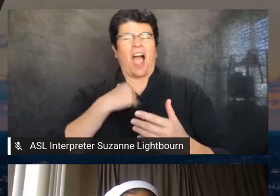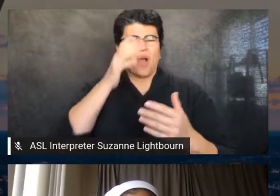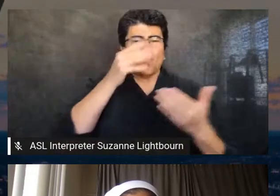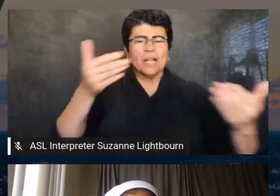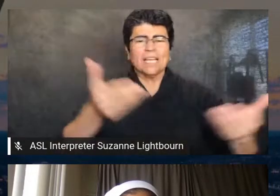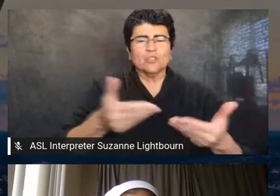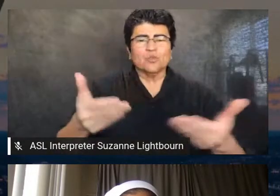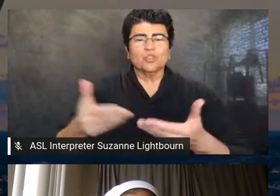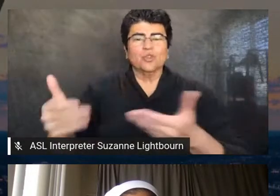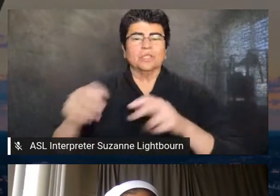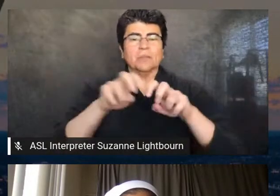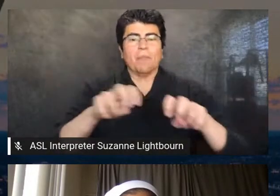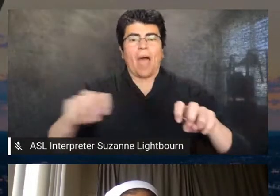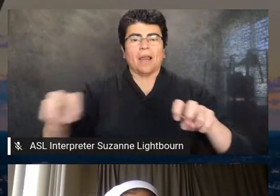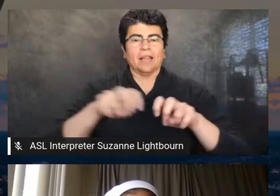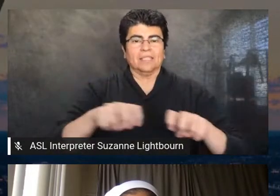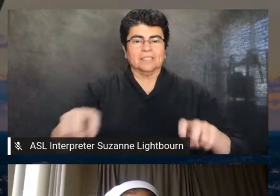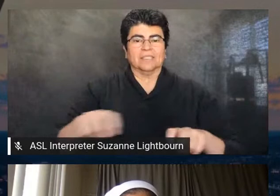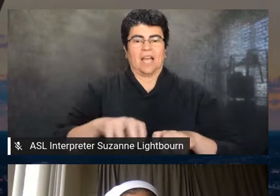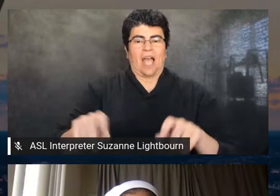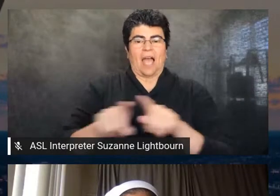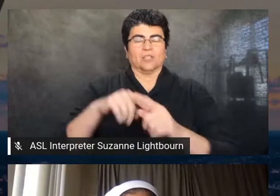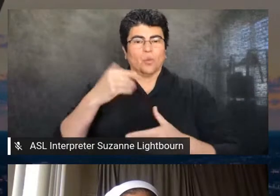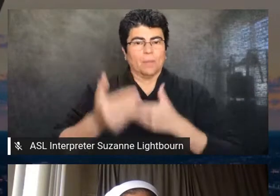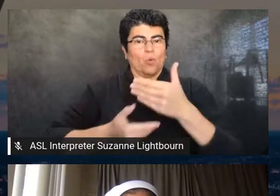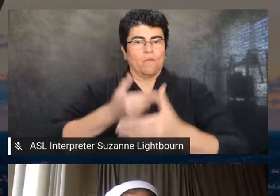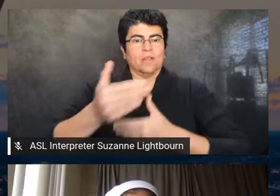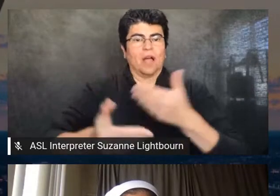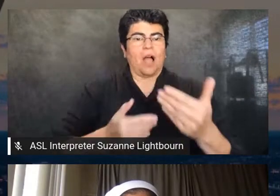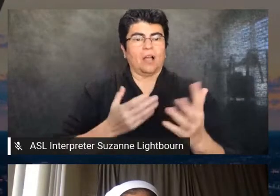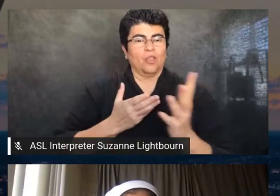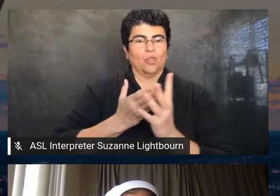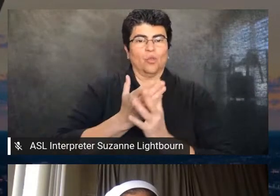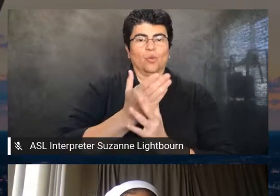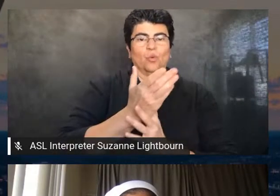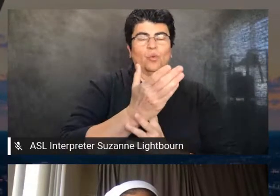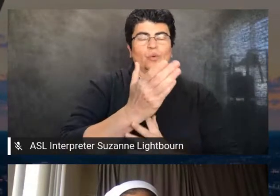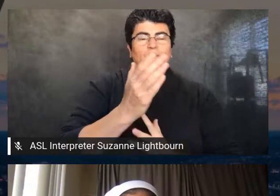as we move along through the segment today.